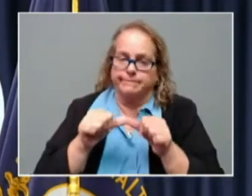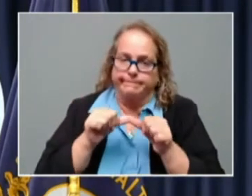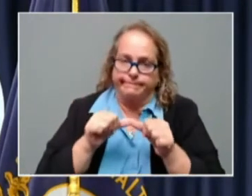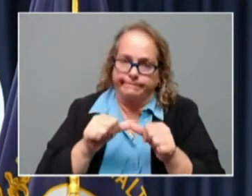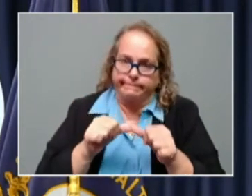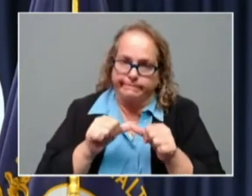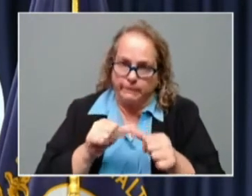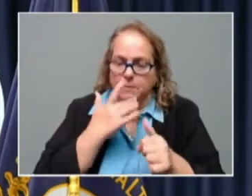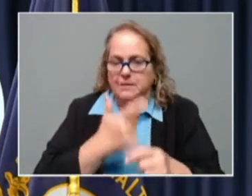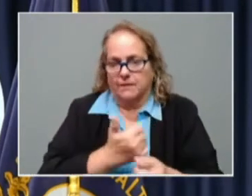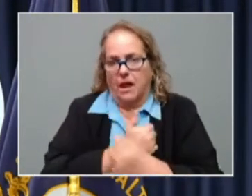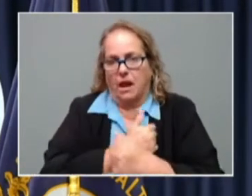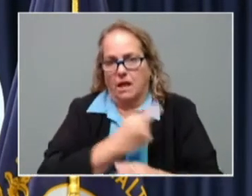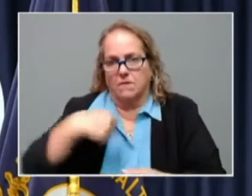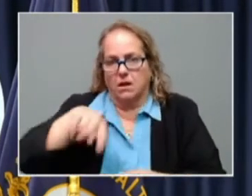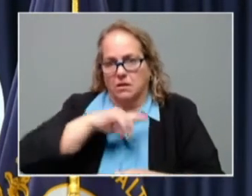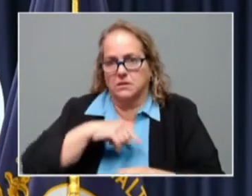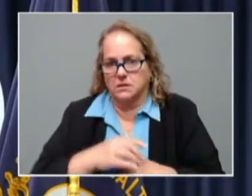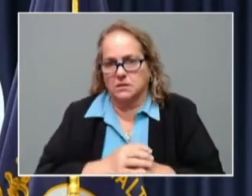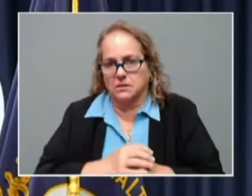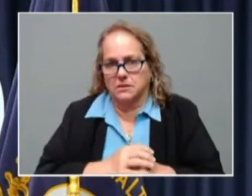all right on the line virtually Karens are.